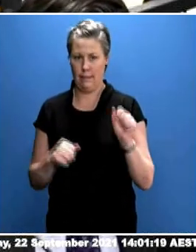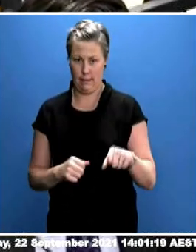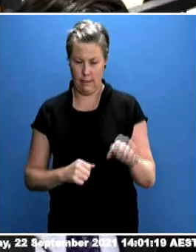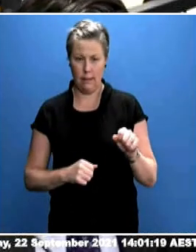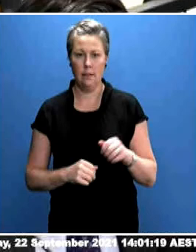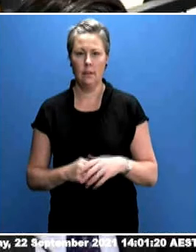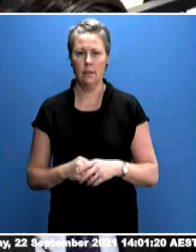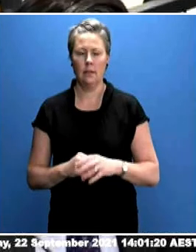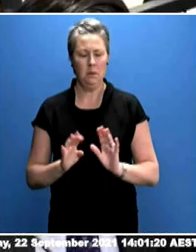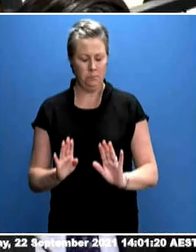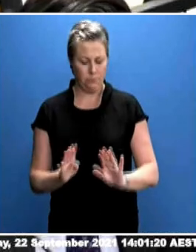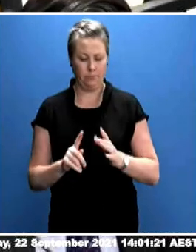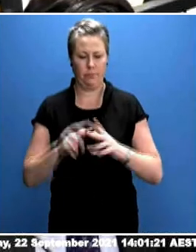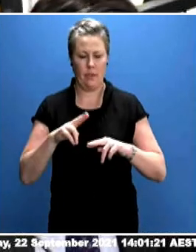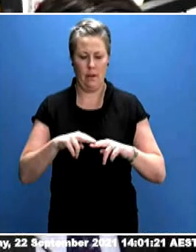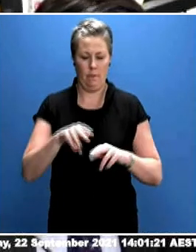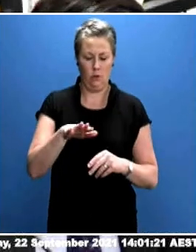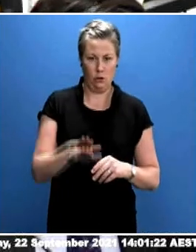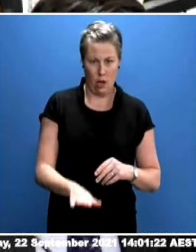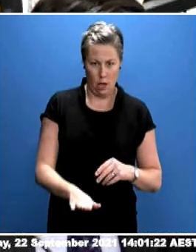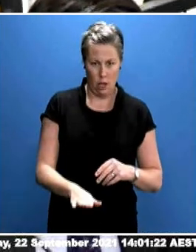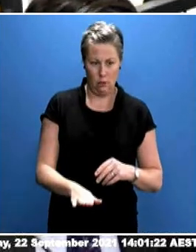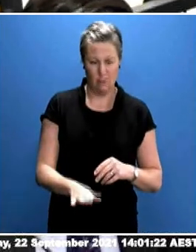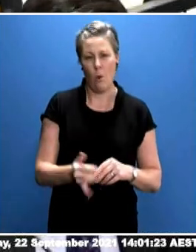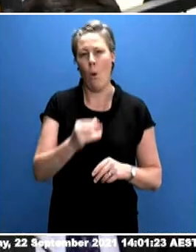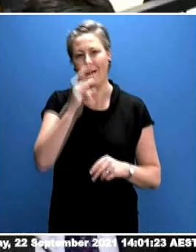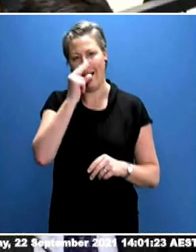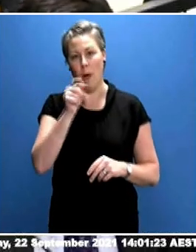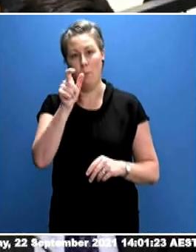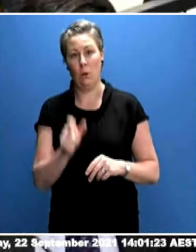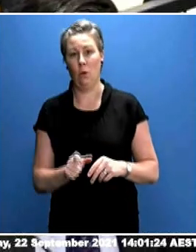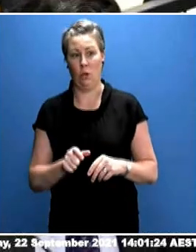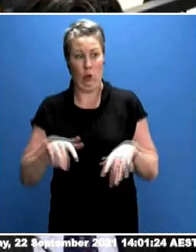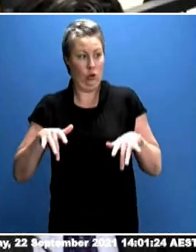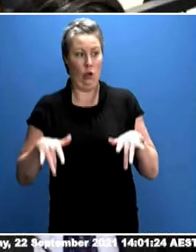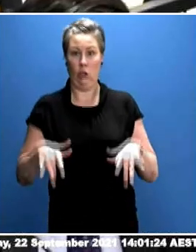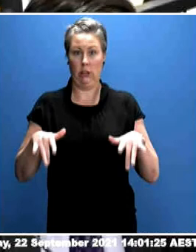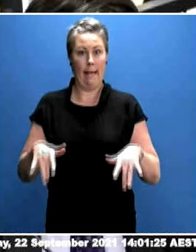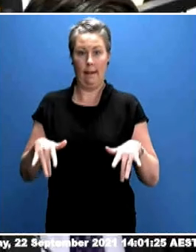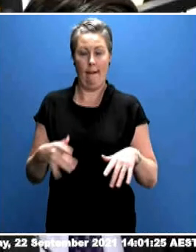If a child or a young person is not yet under any order from the